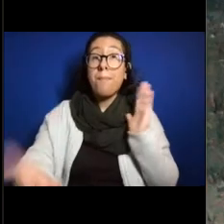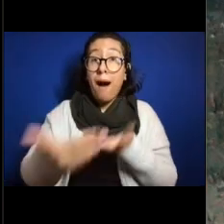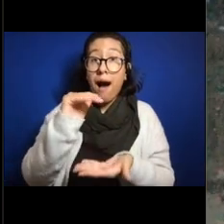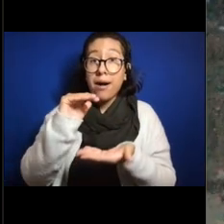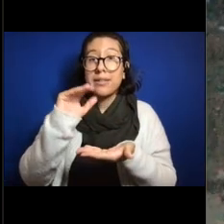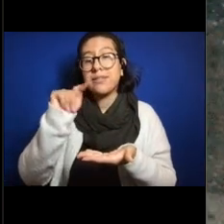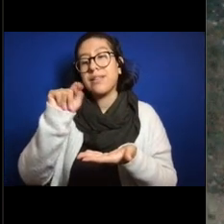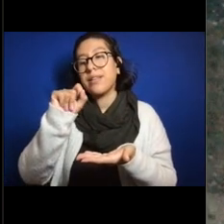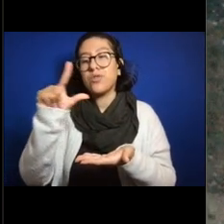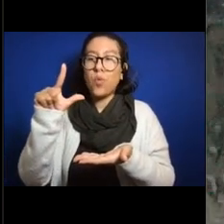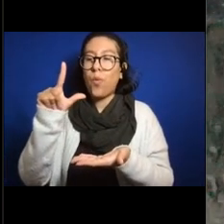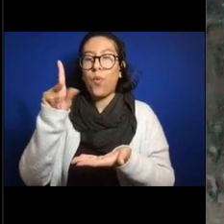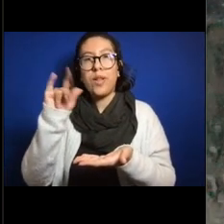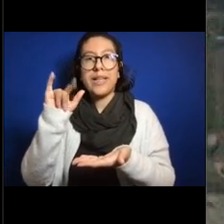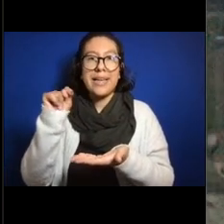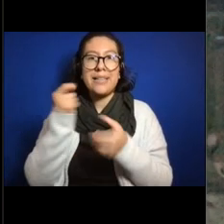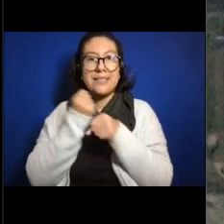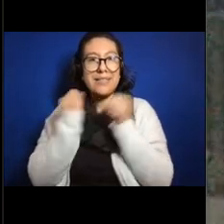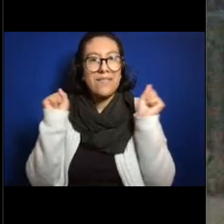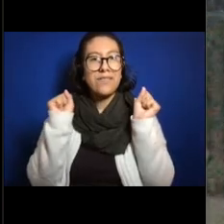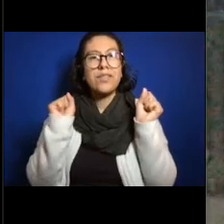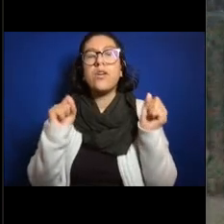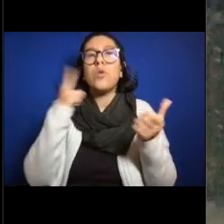of safety kit so that you'd be prepared for a storm?